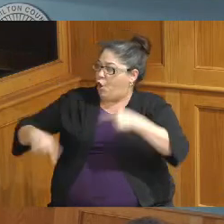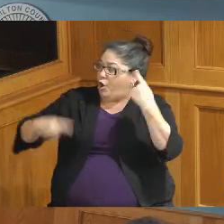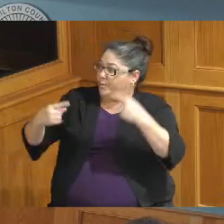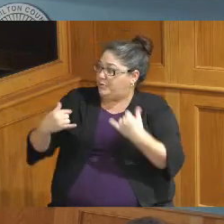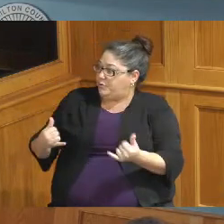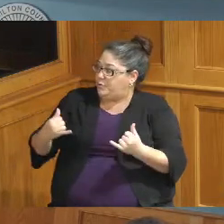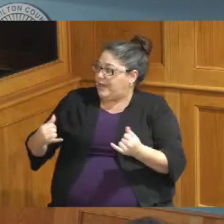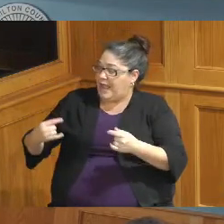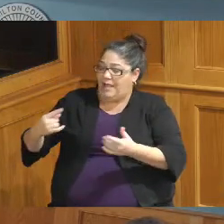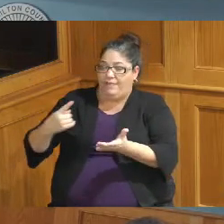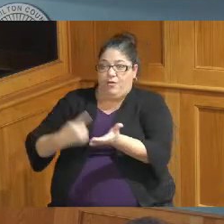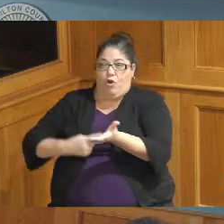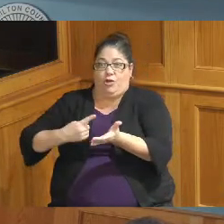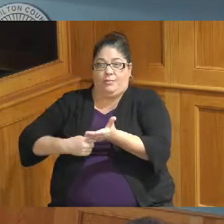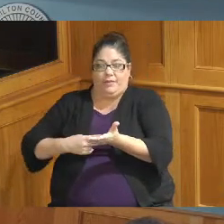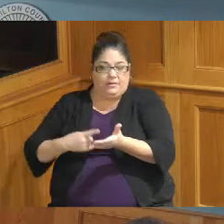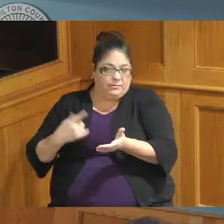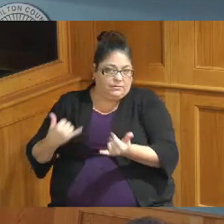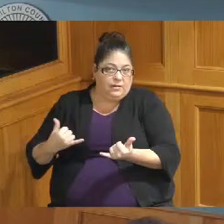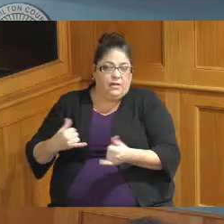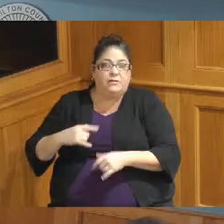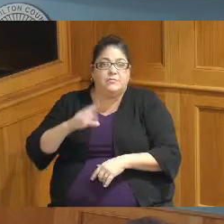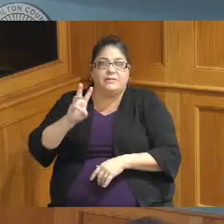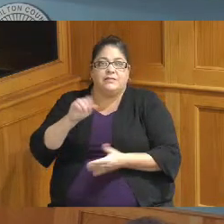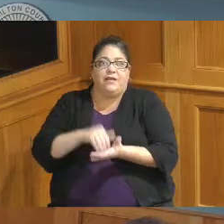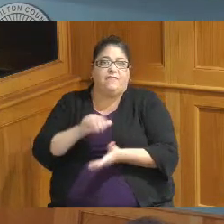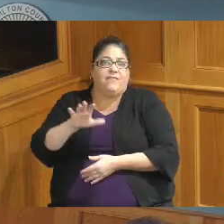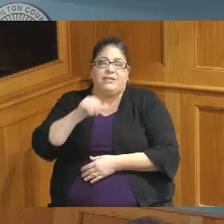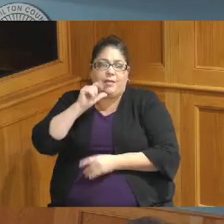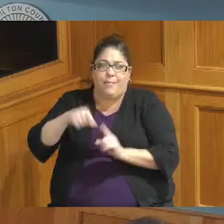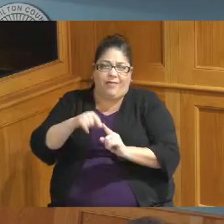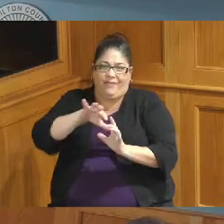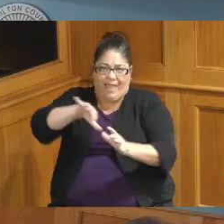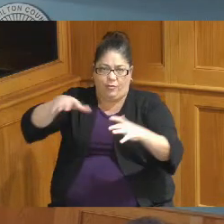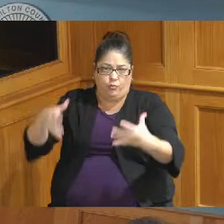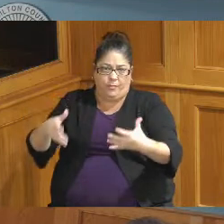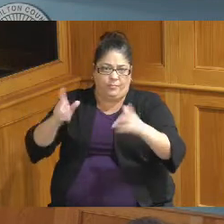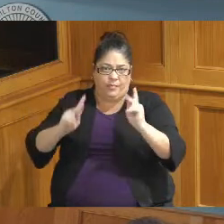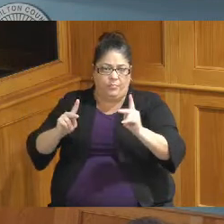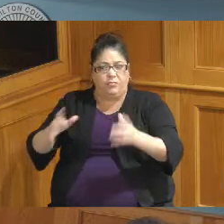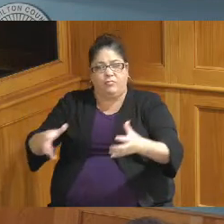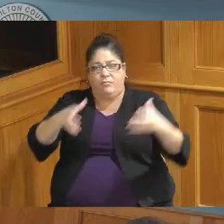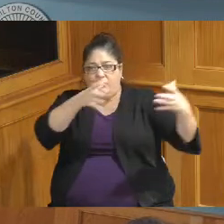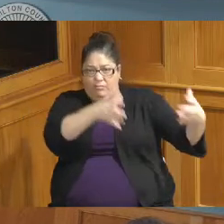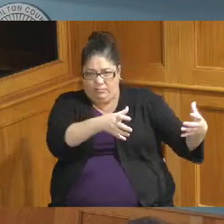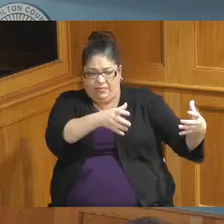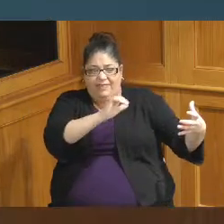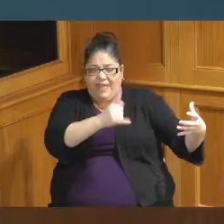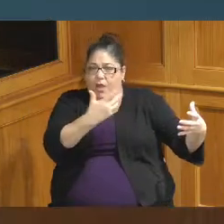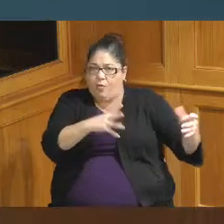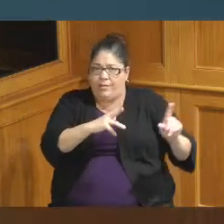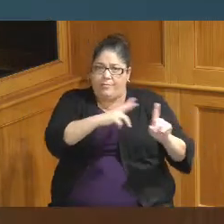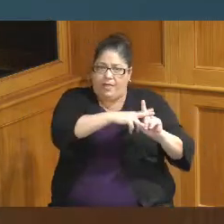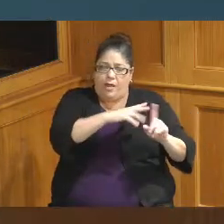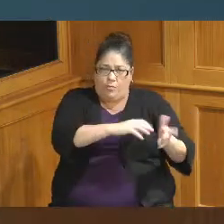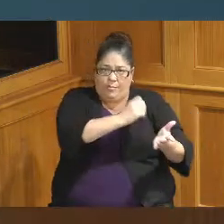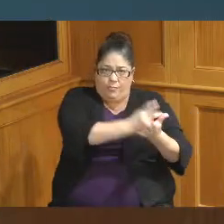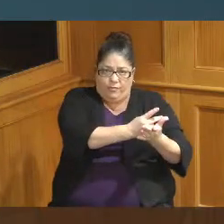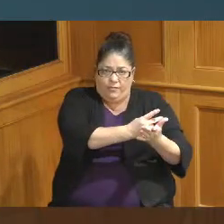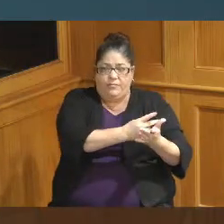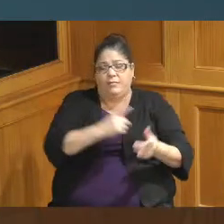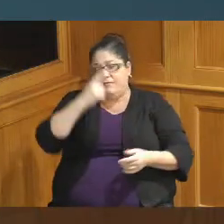about the 6500 I want them to be helped as well it's a matter of for me having all the information